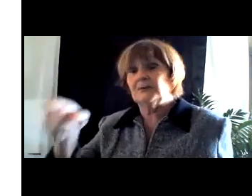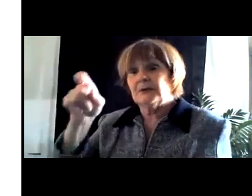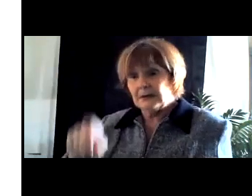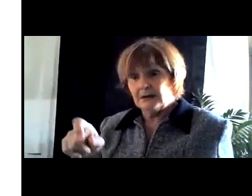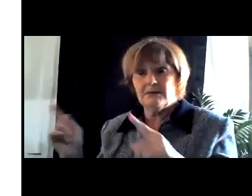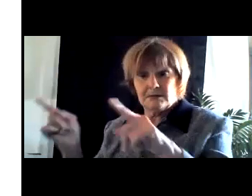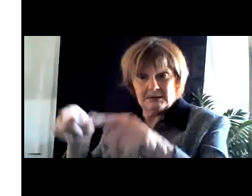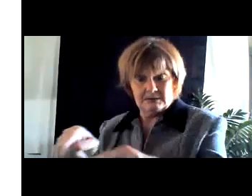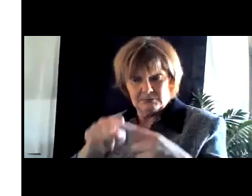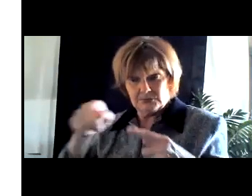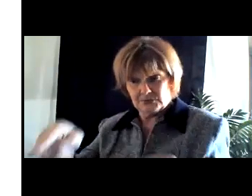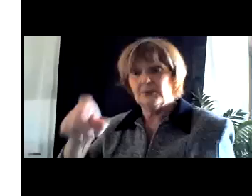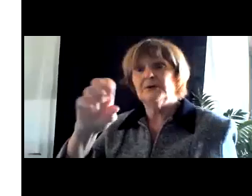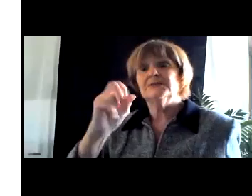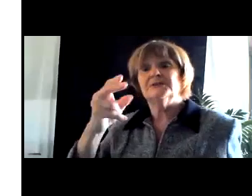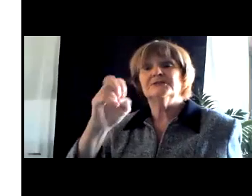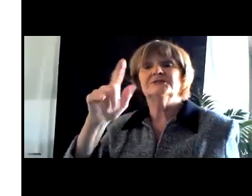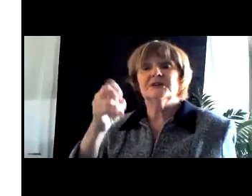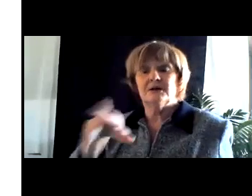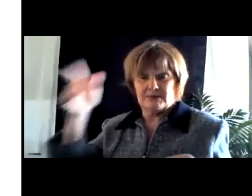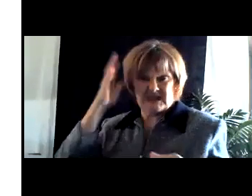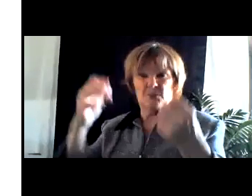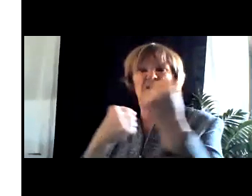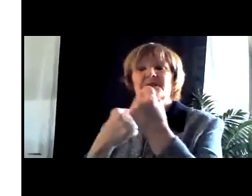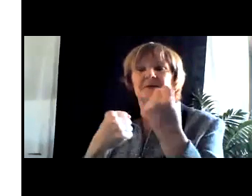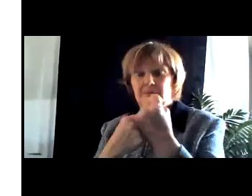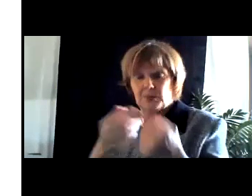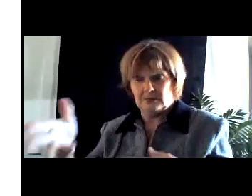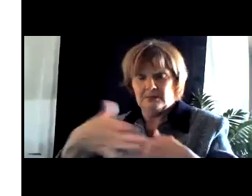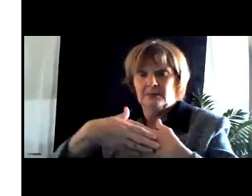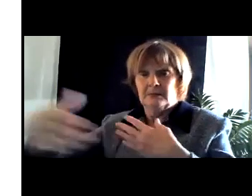and she would be supported by the folks in the shelter from that point onward, and that the folks in the shelter